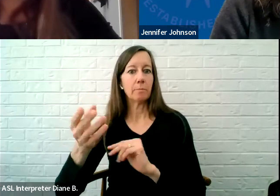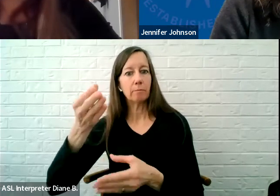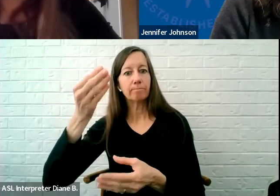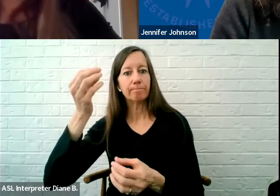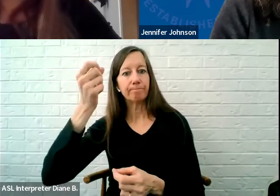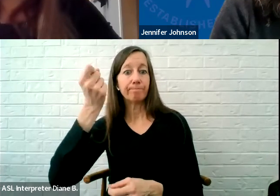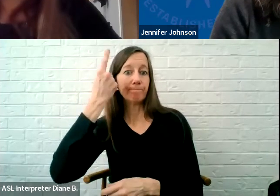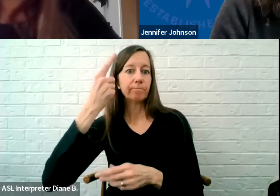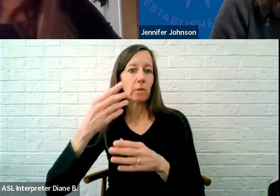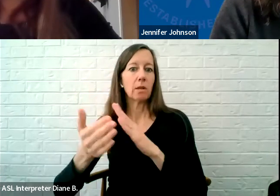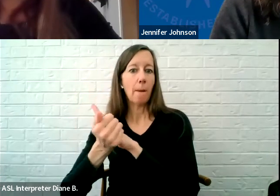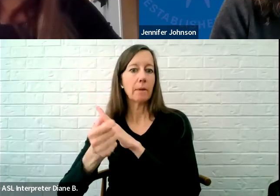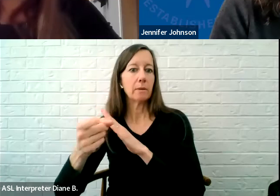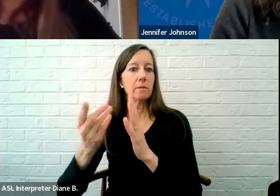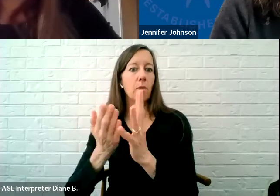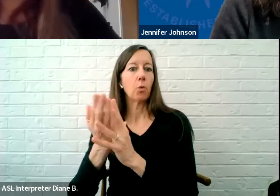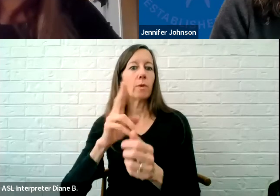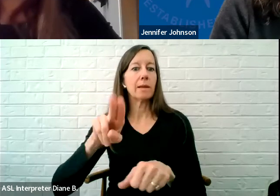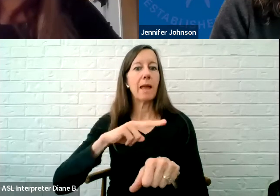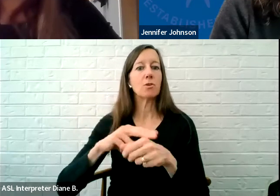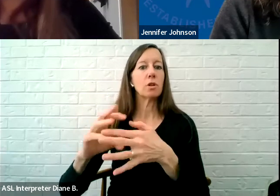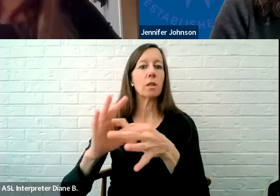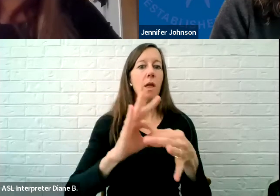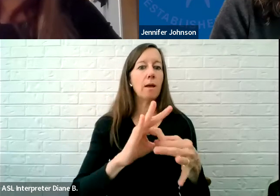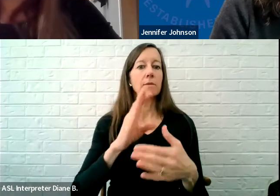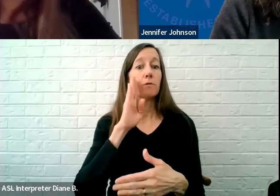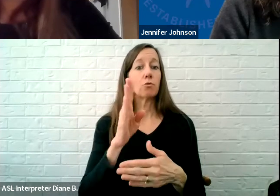support professionals or the College of Direct Support, and that extends outcomes